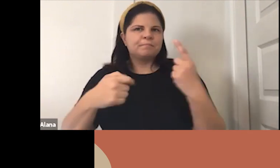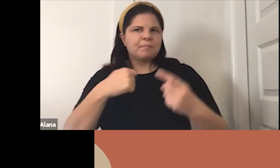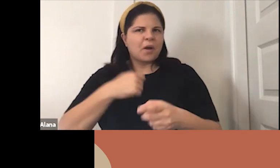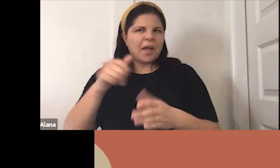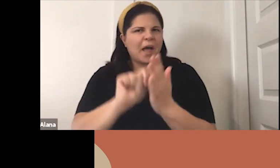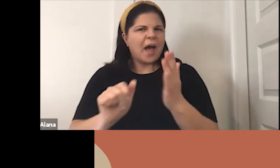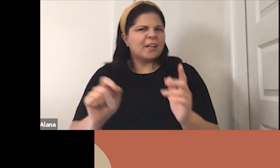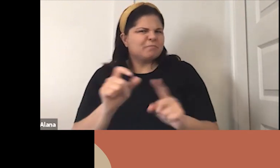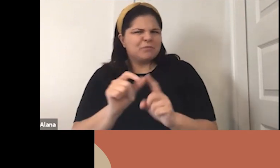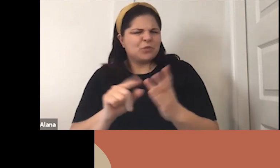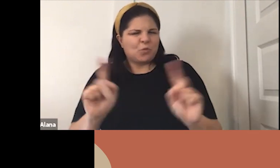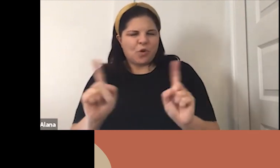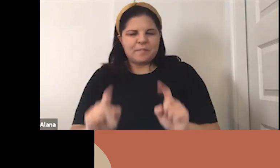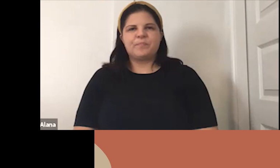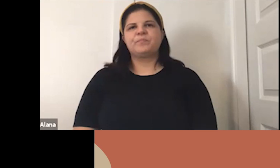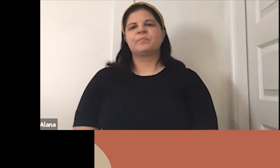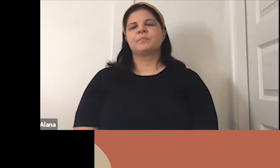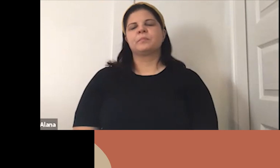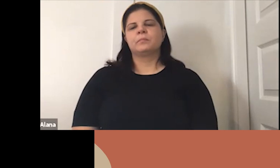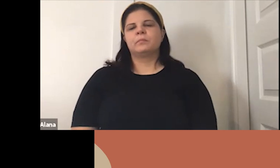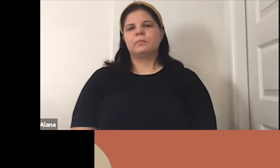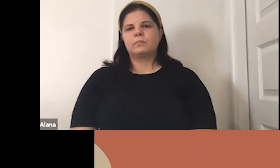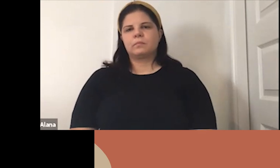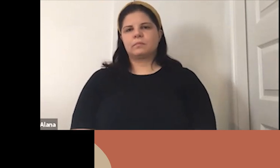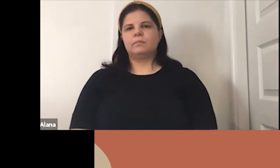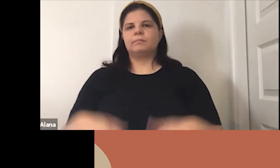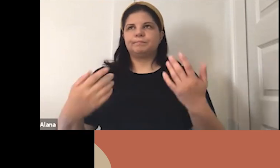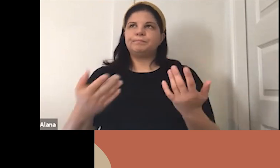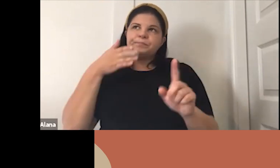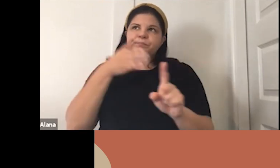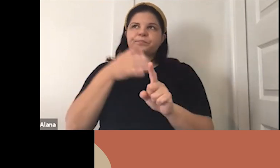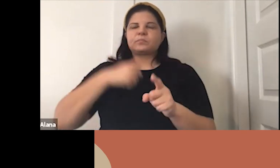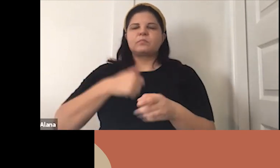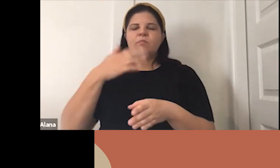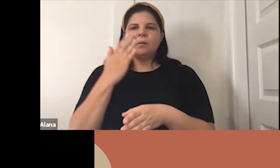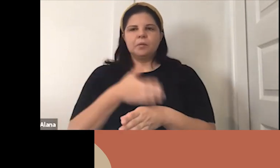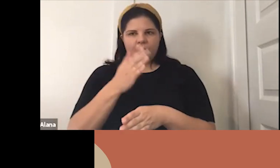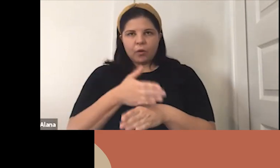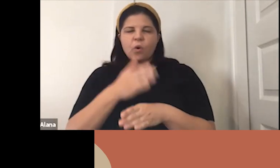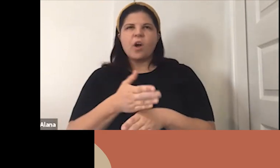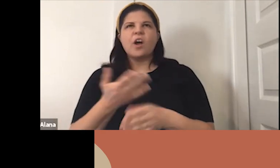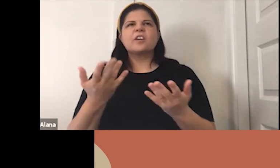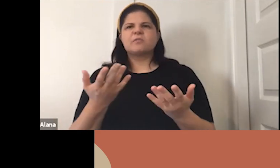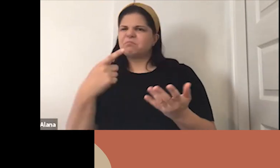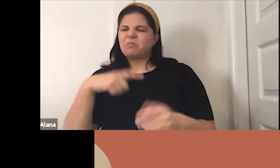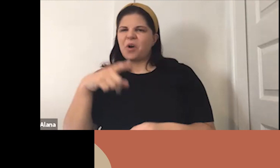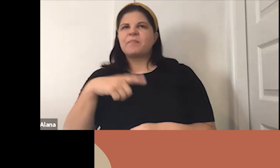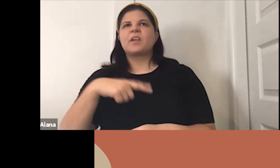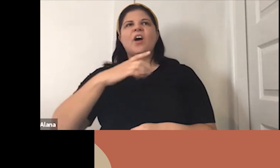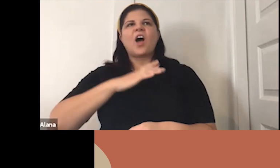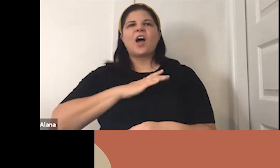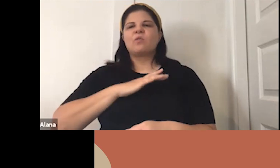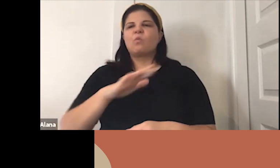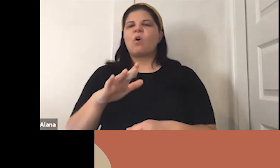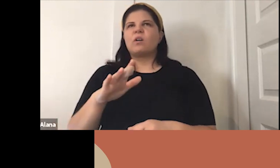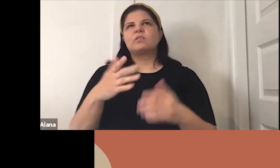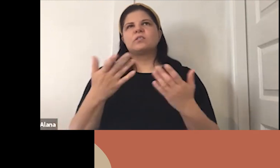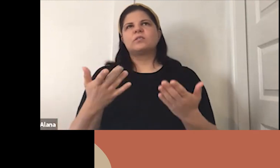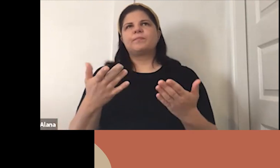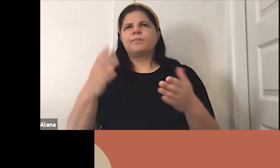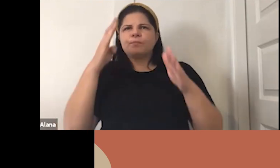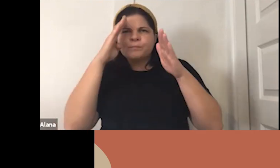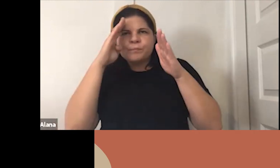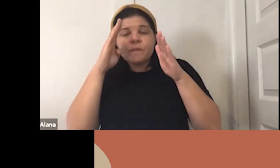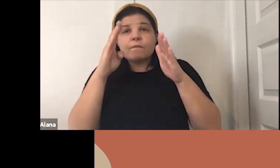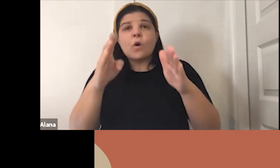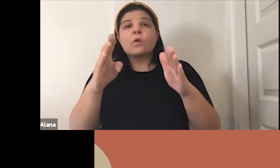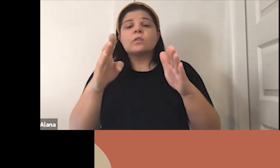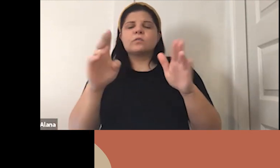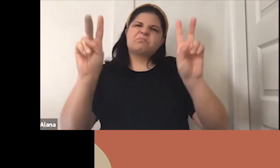And basically the purpose of my work is to extend the focus of what I refer to as disability